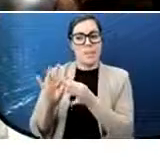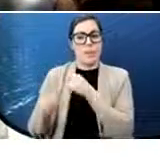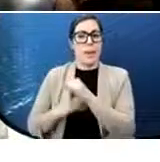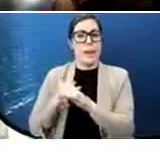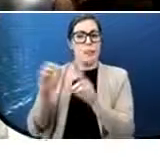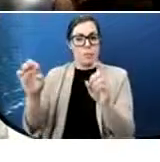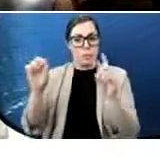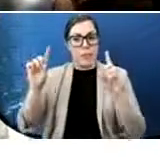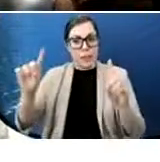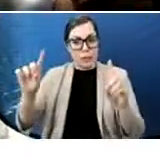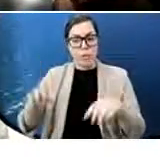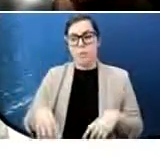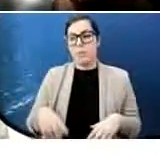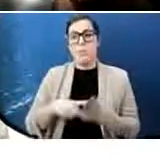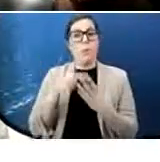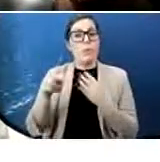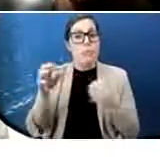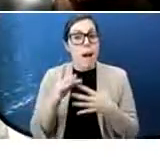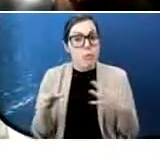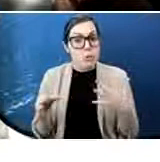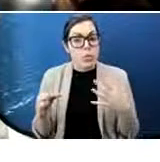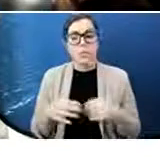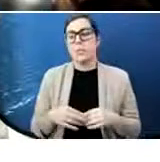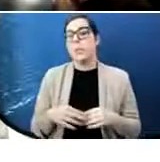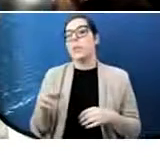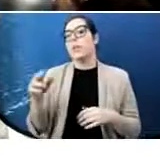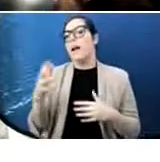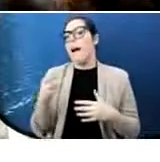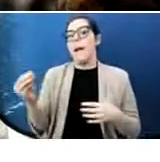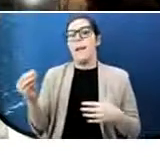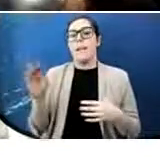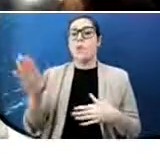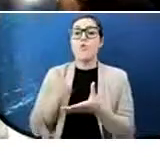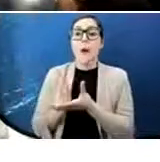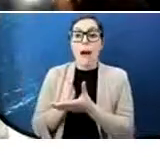program options, and also on the nuances of their rights in an international context.